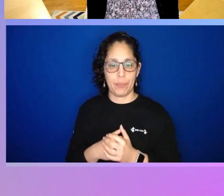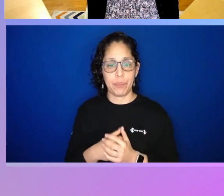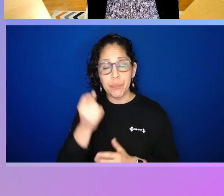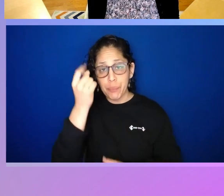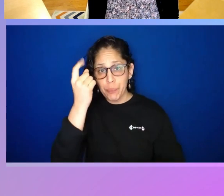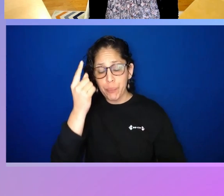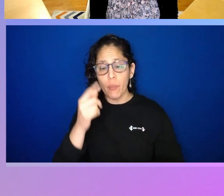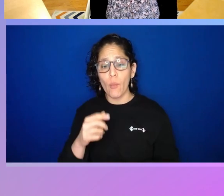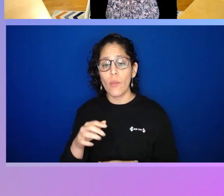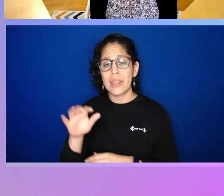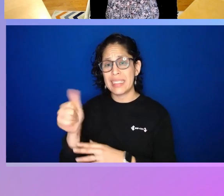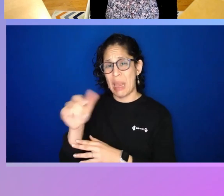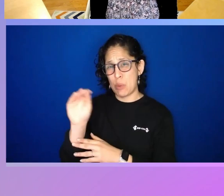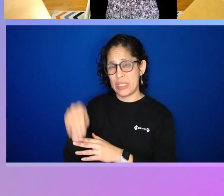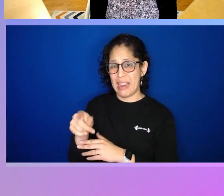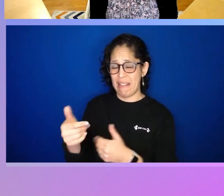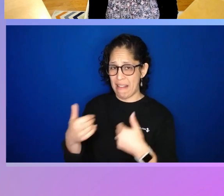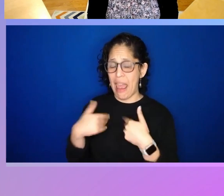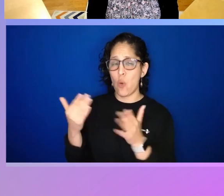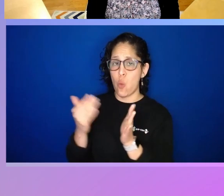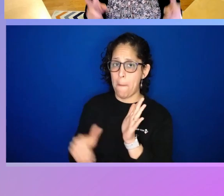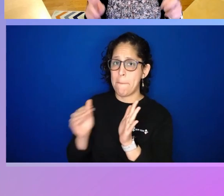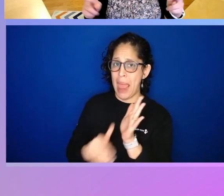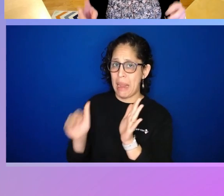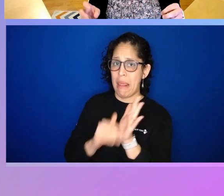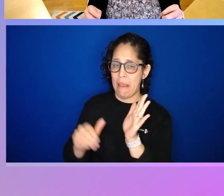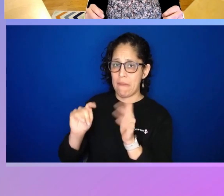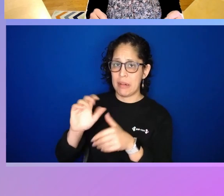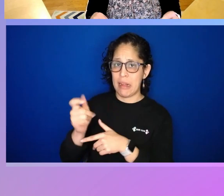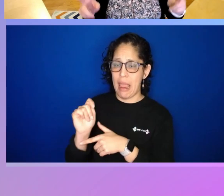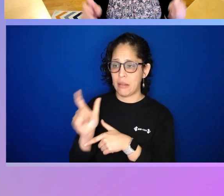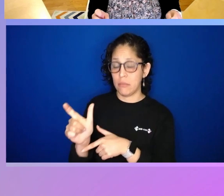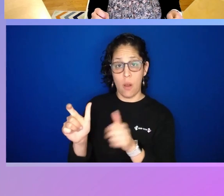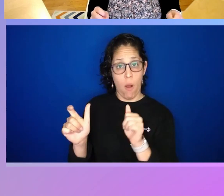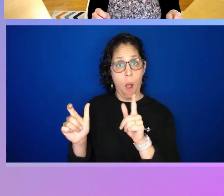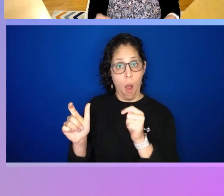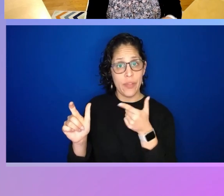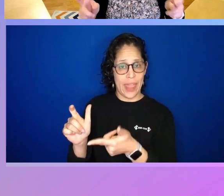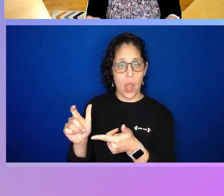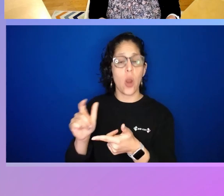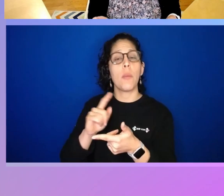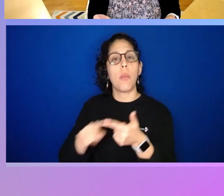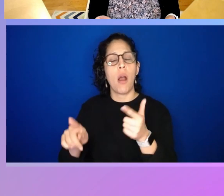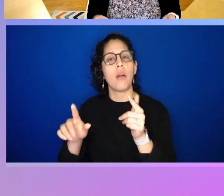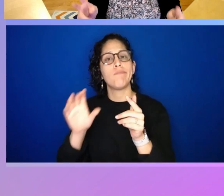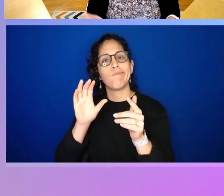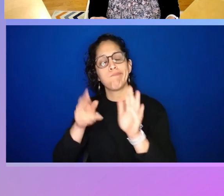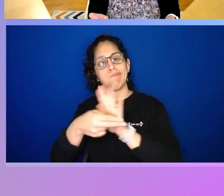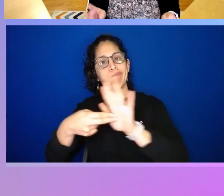button. We're going to encounter it as soon as we get to a site, press tab and this is the first thing we're